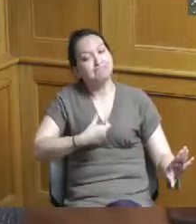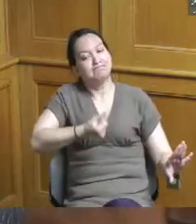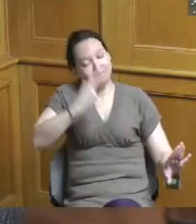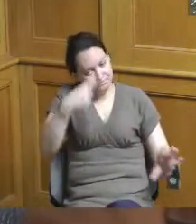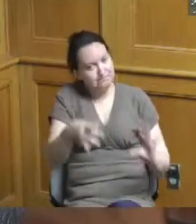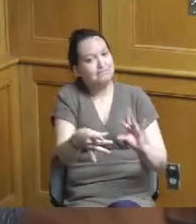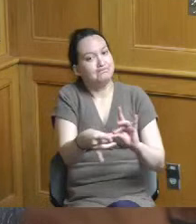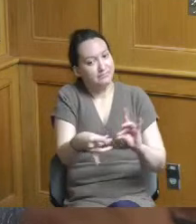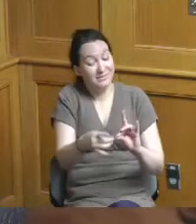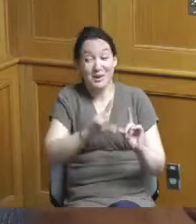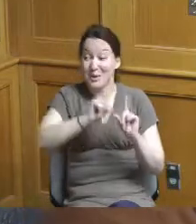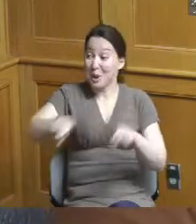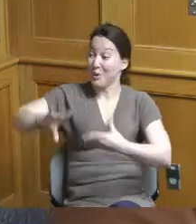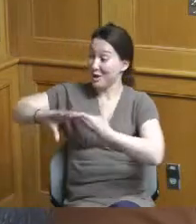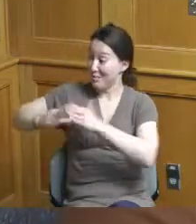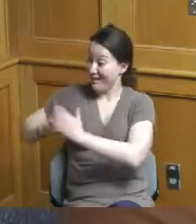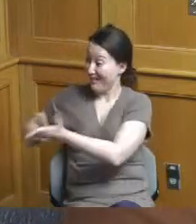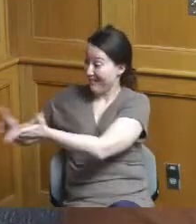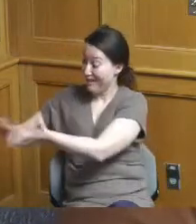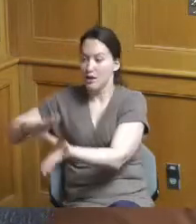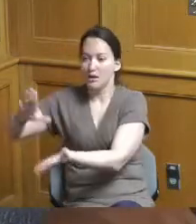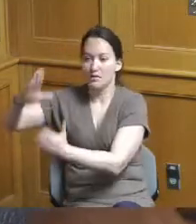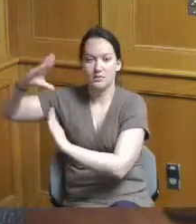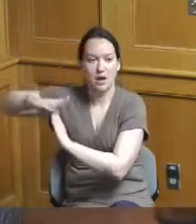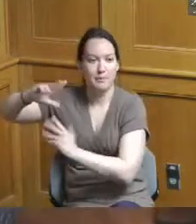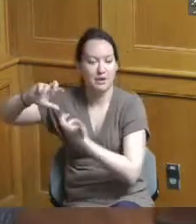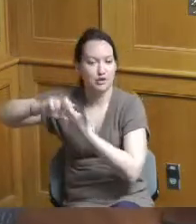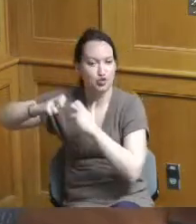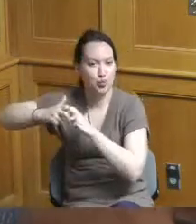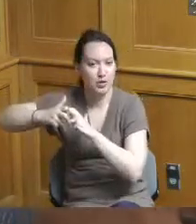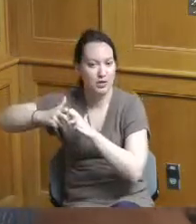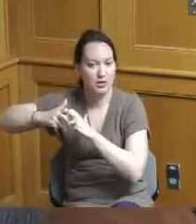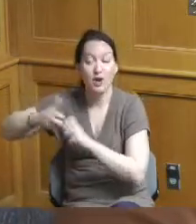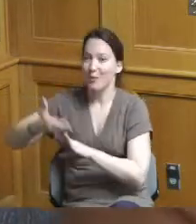you went to the community it was the number one issue it was the number one issue before Covid